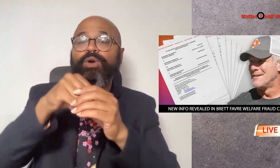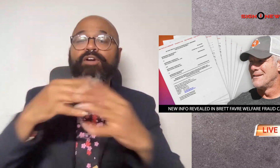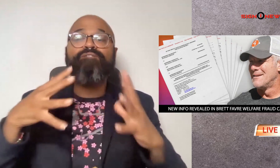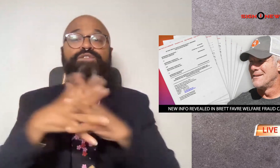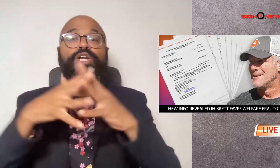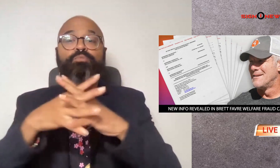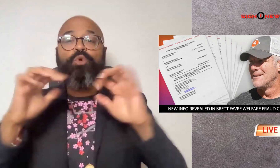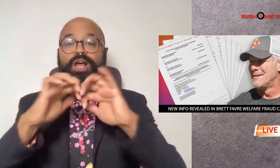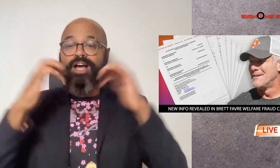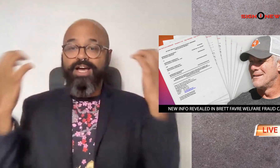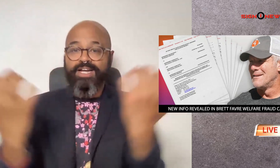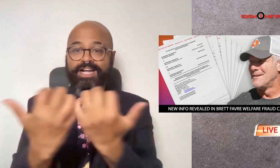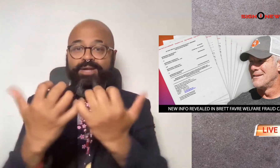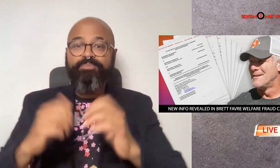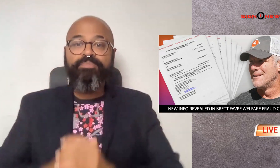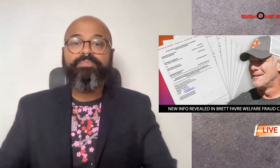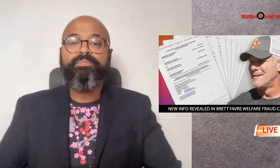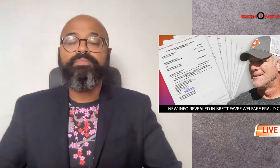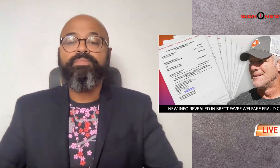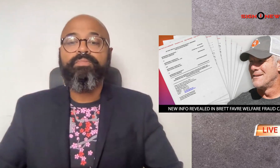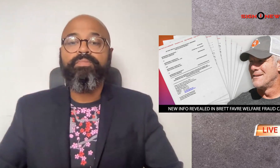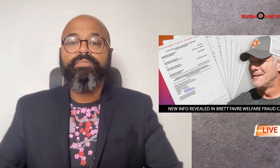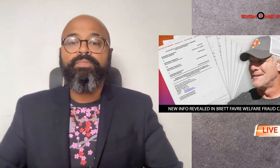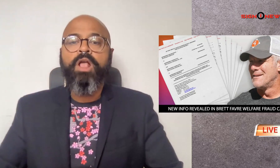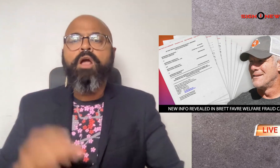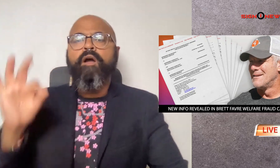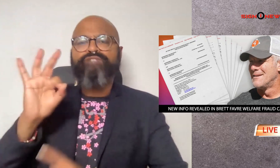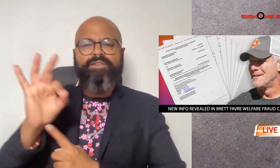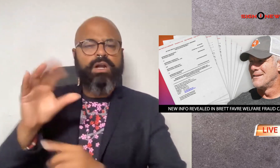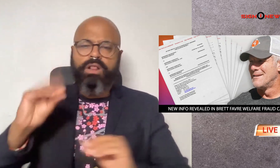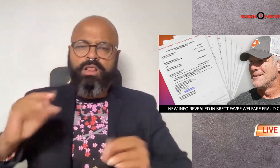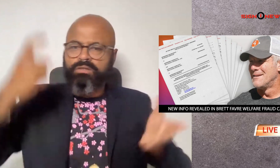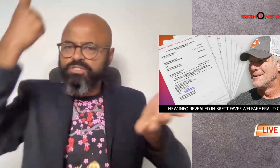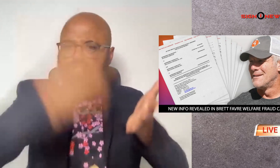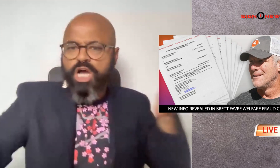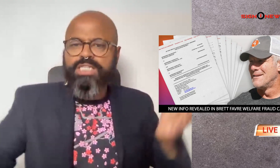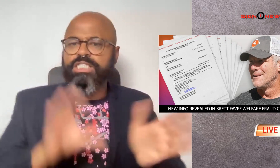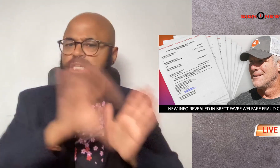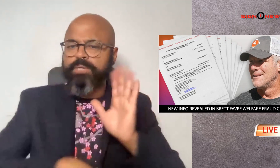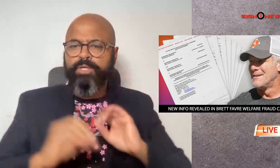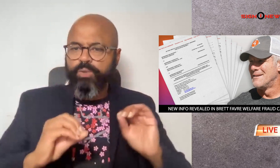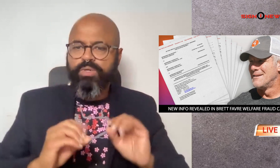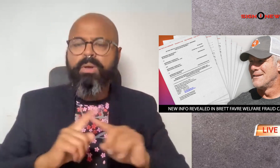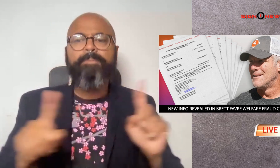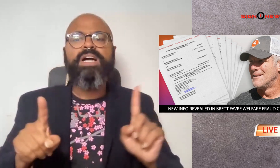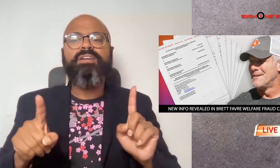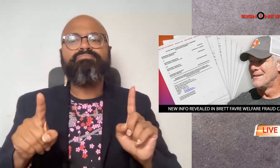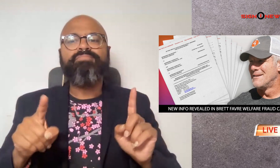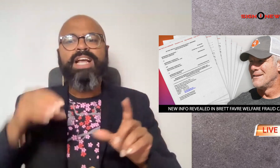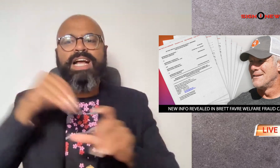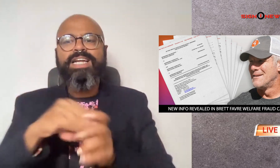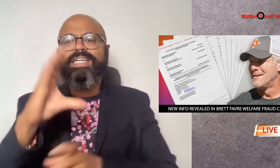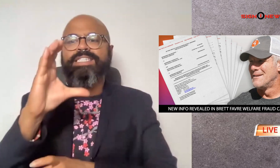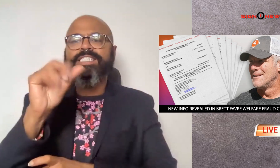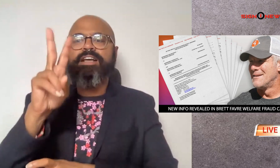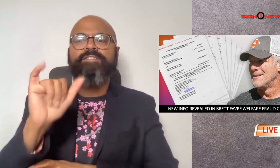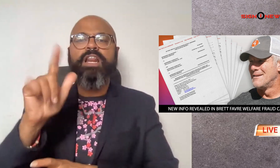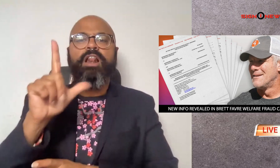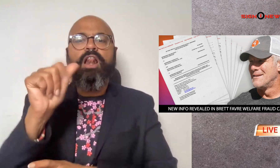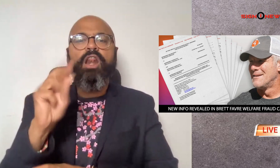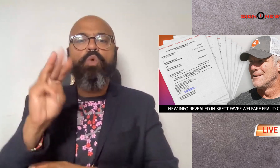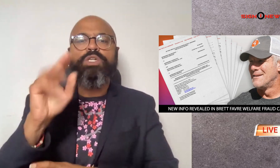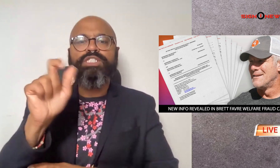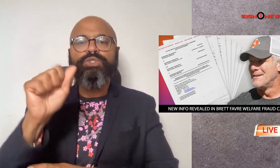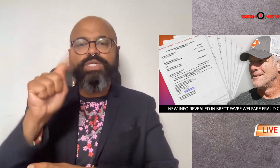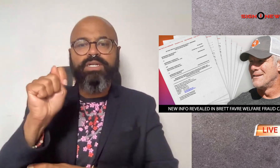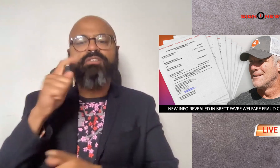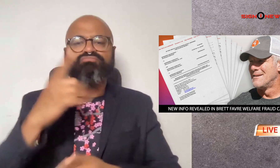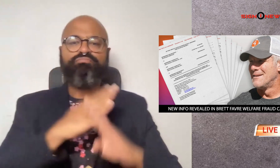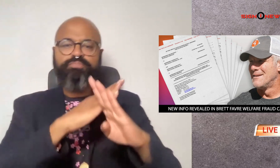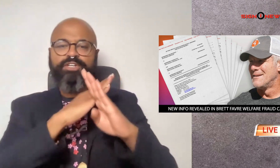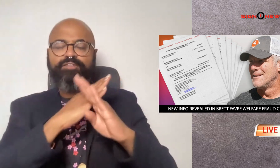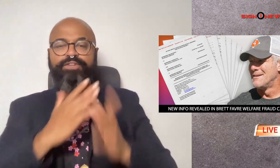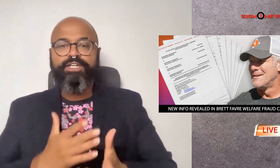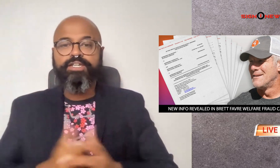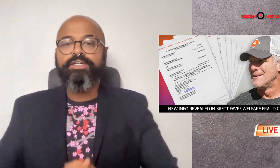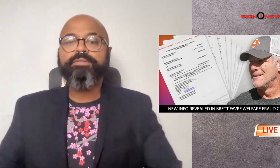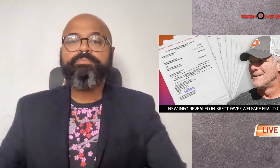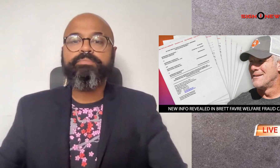arena Favre is not been criminally charged but he is a defendant in a civil lawsuit his